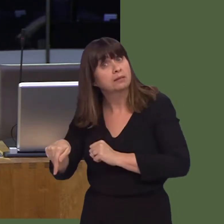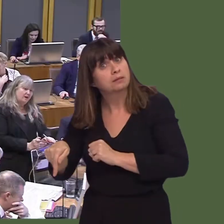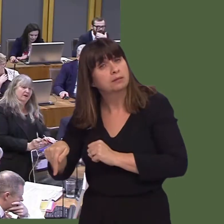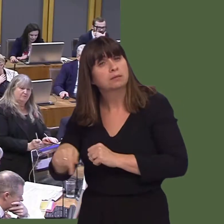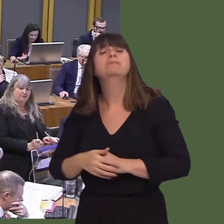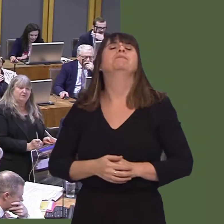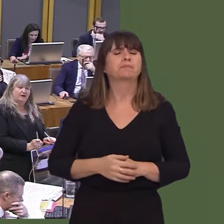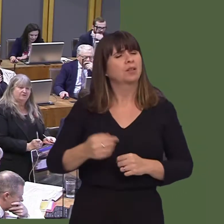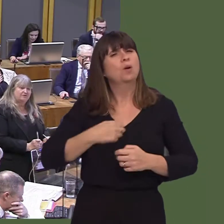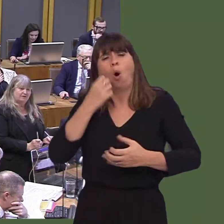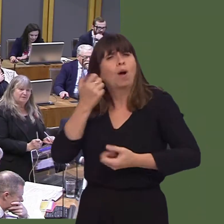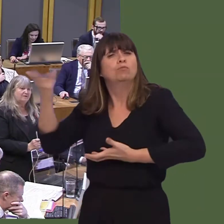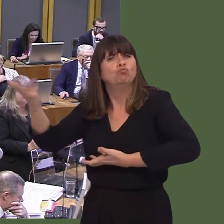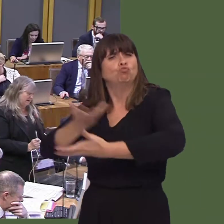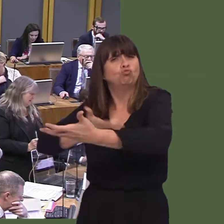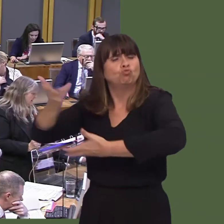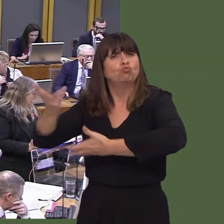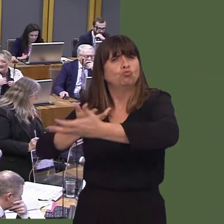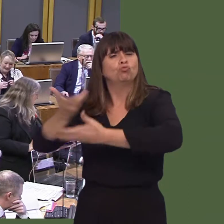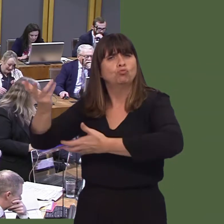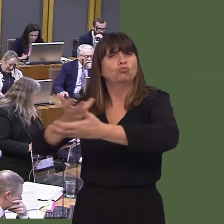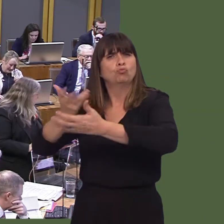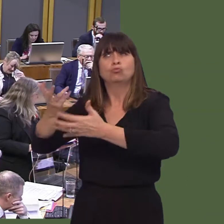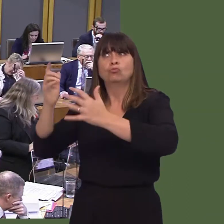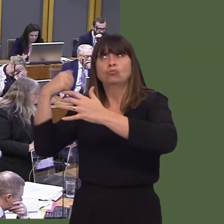We are in constant dialogue with the UK Treasury about this matter, and about the franchise